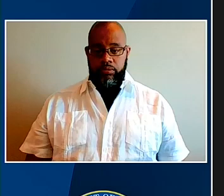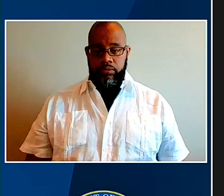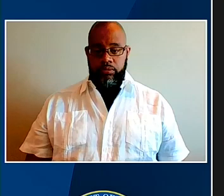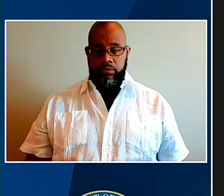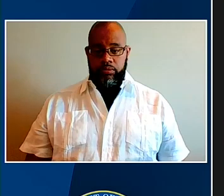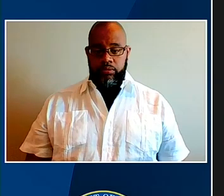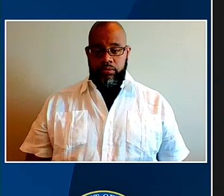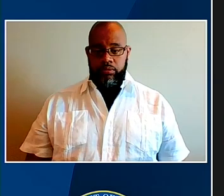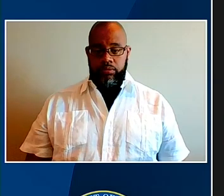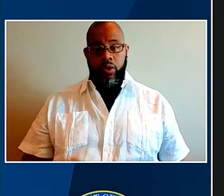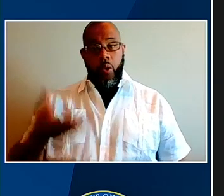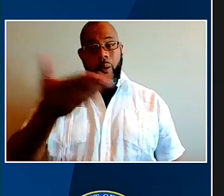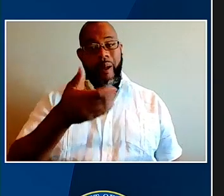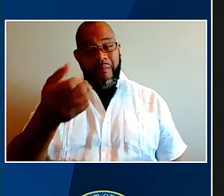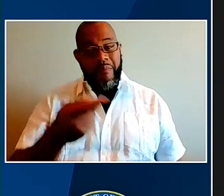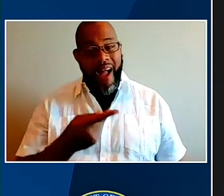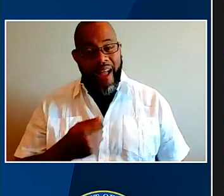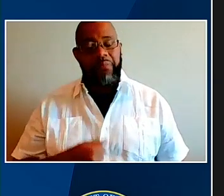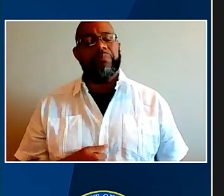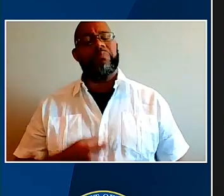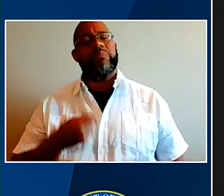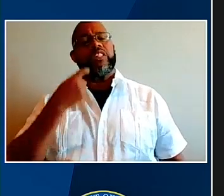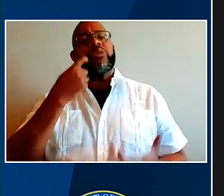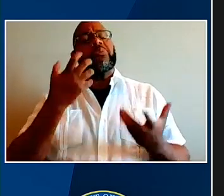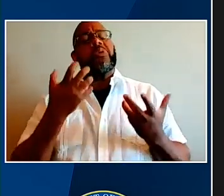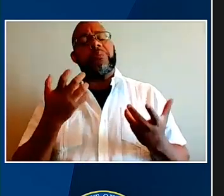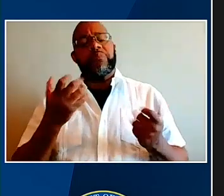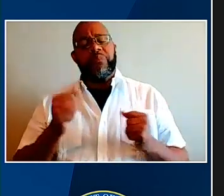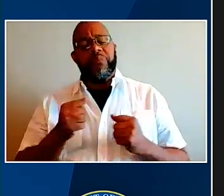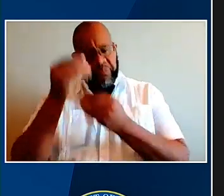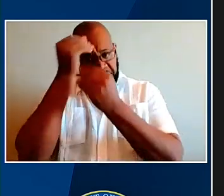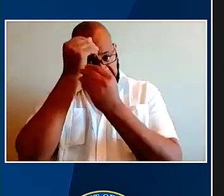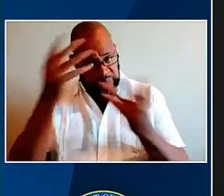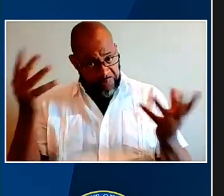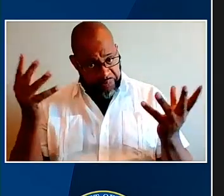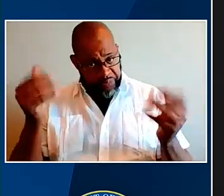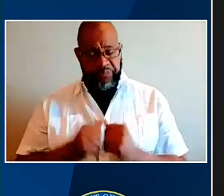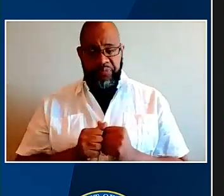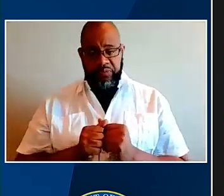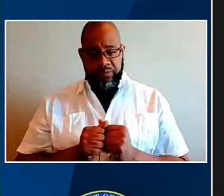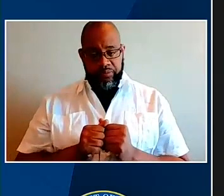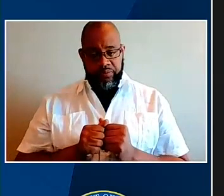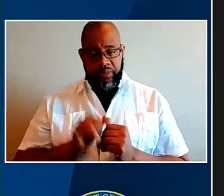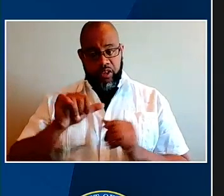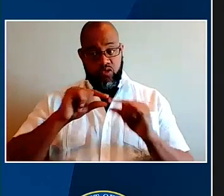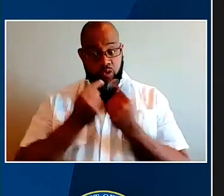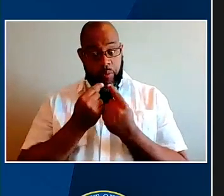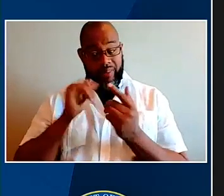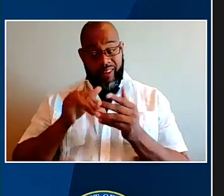Welcome back. Just wanted to let everyone know that the group that went ahead in caucus are all